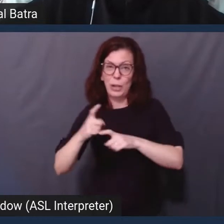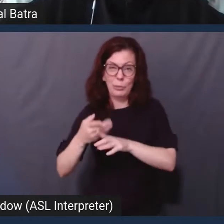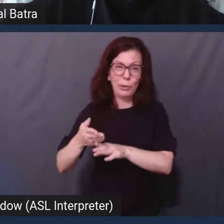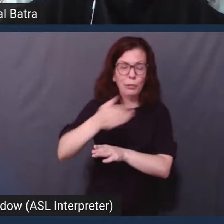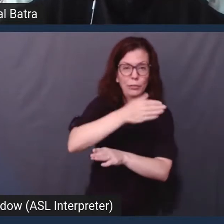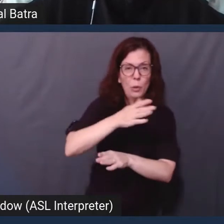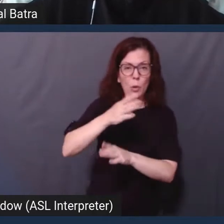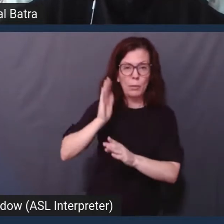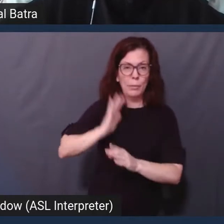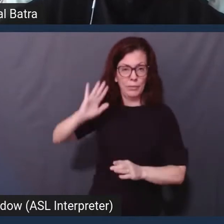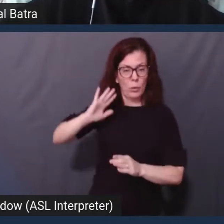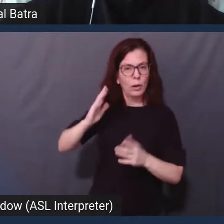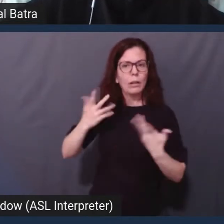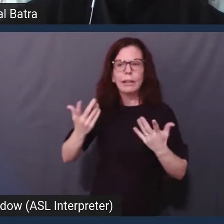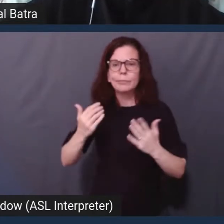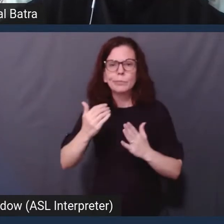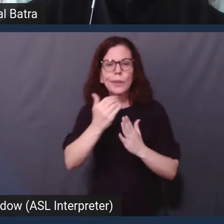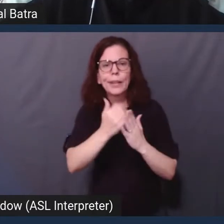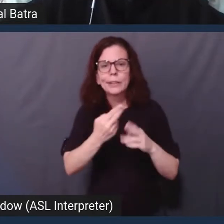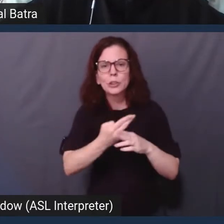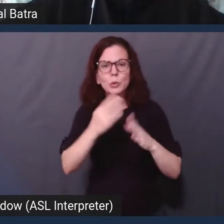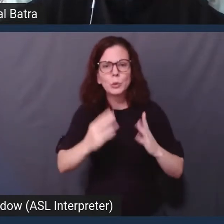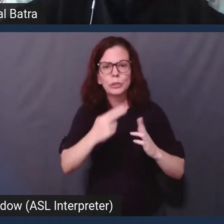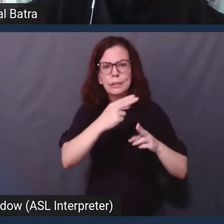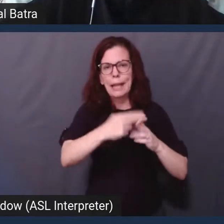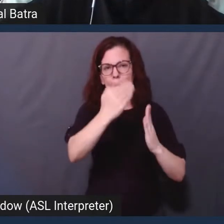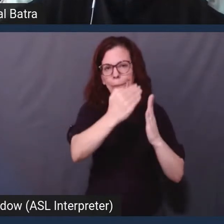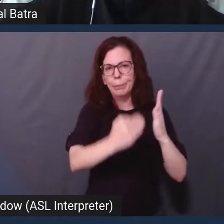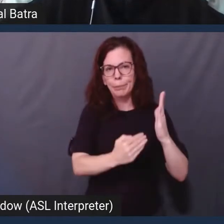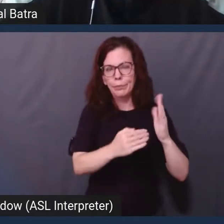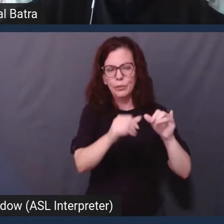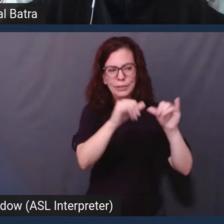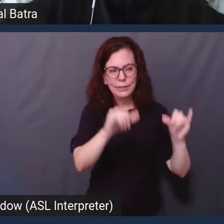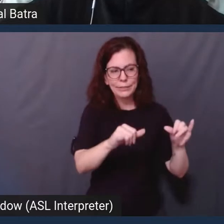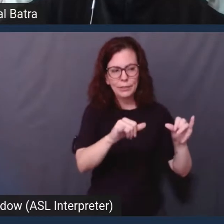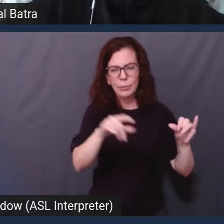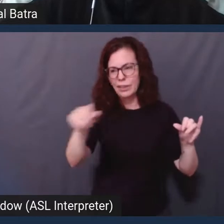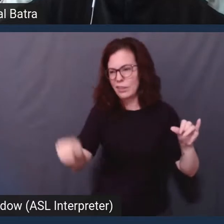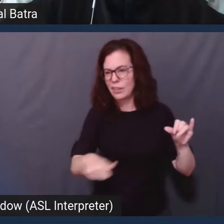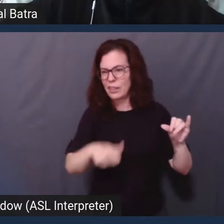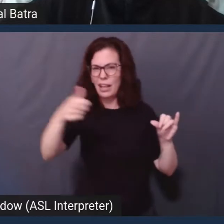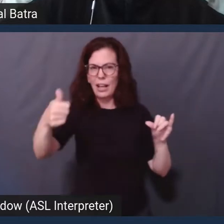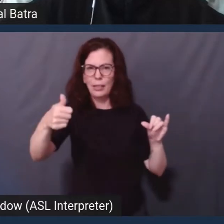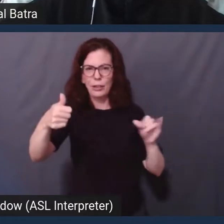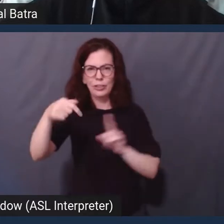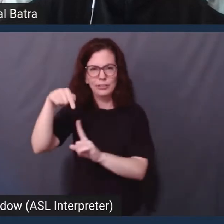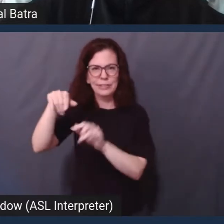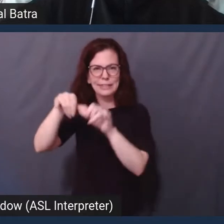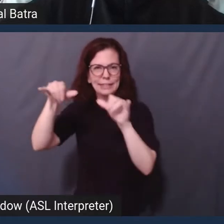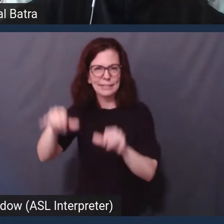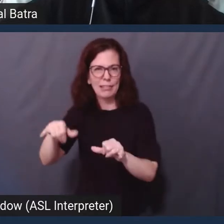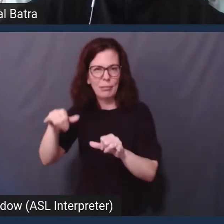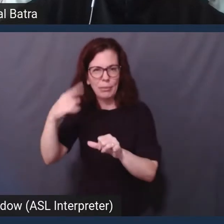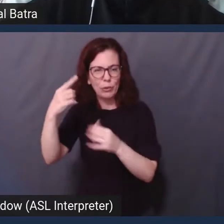we had a list of users in the system and then we also have from our separate marketing system. We had a list of like...